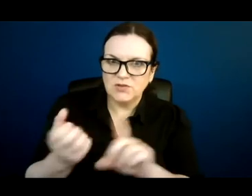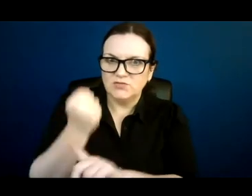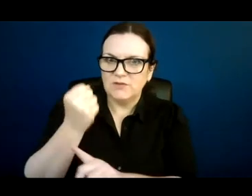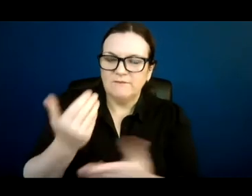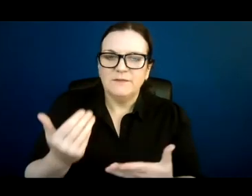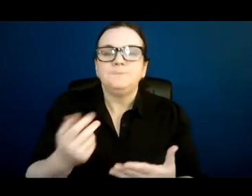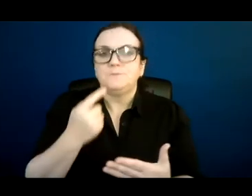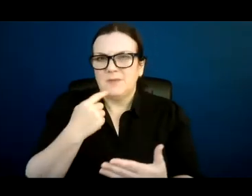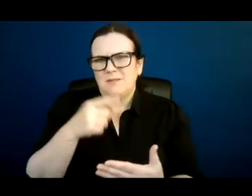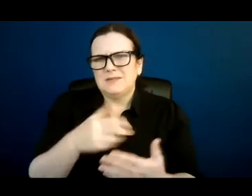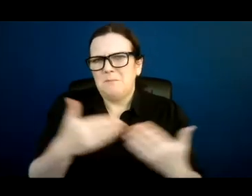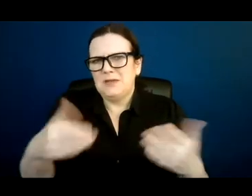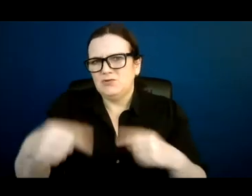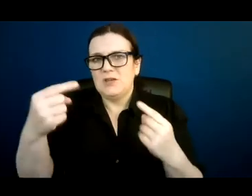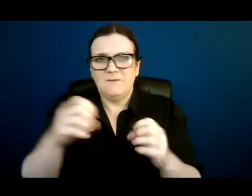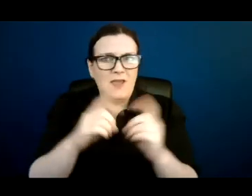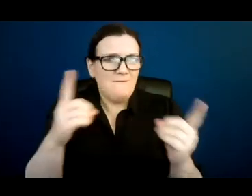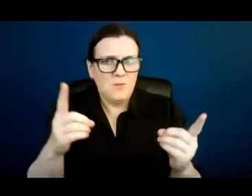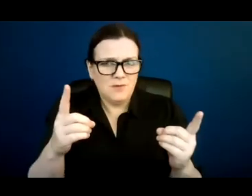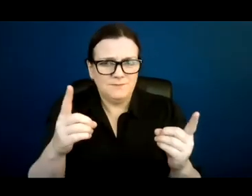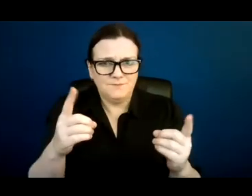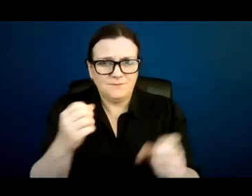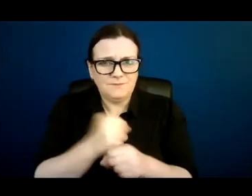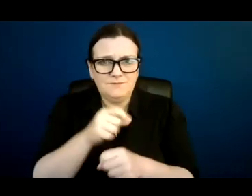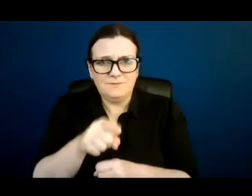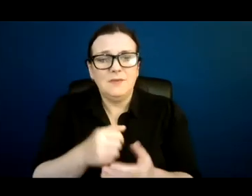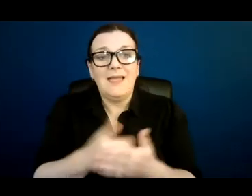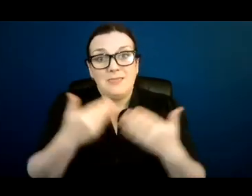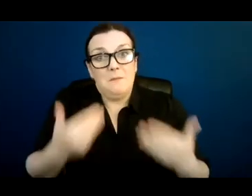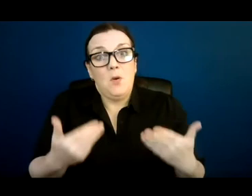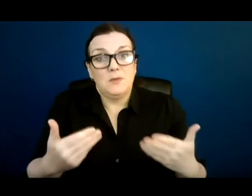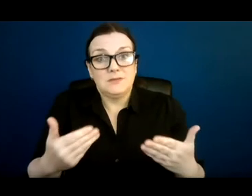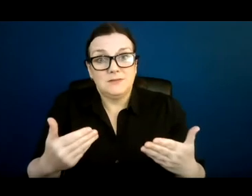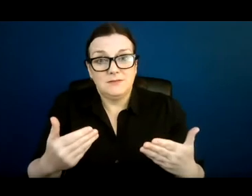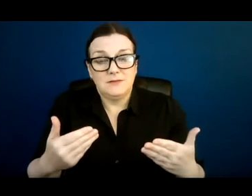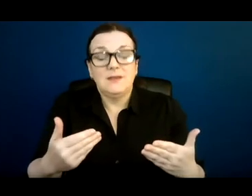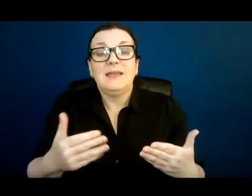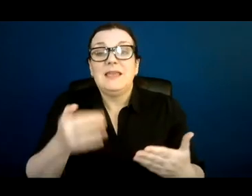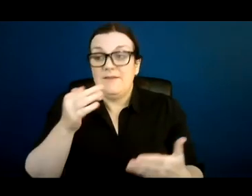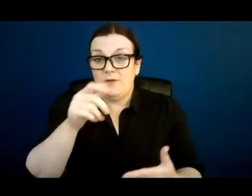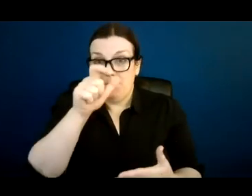think for everybody in relation to this, at the moment if somebody is discharged from wardship,